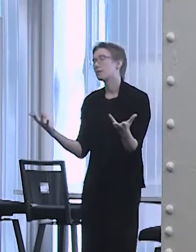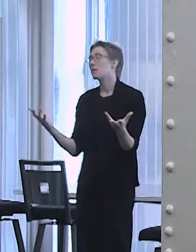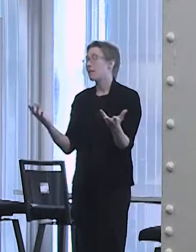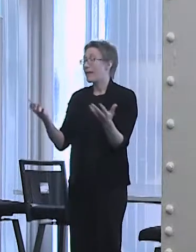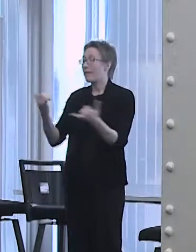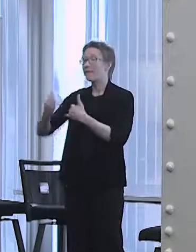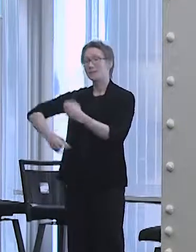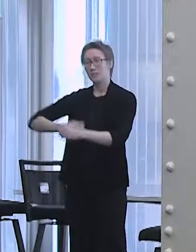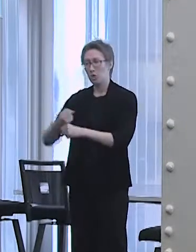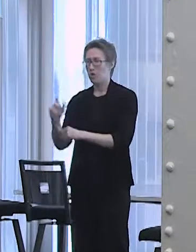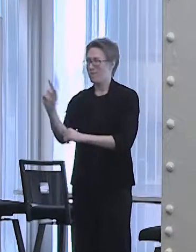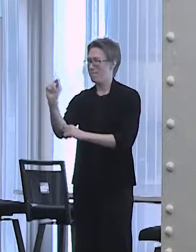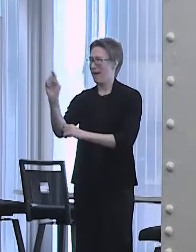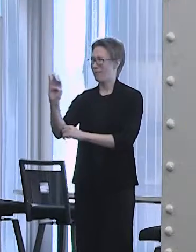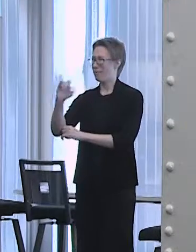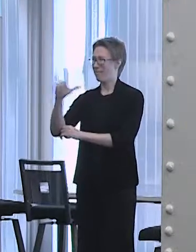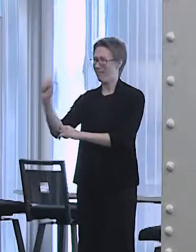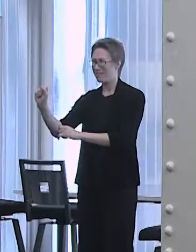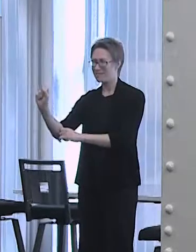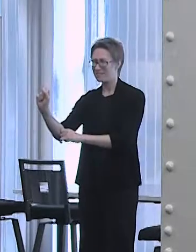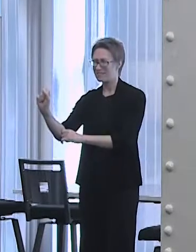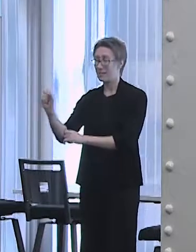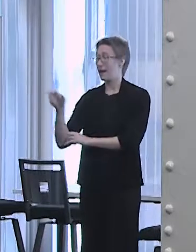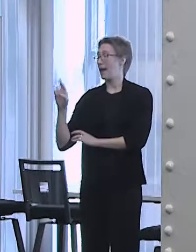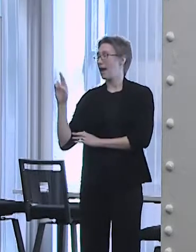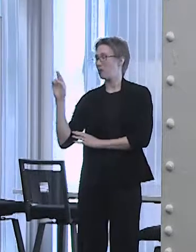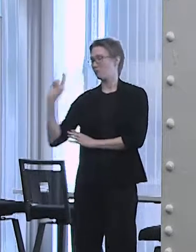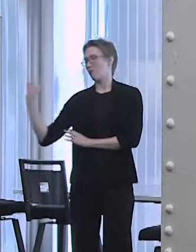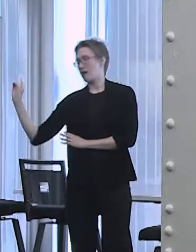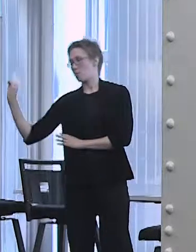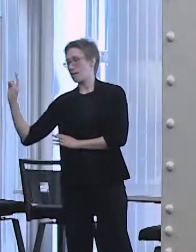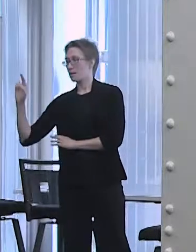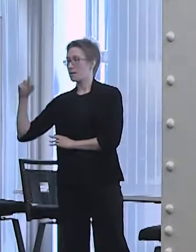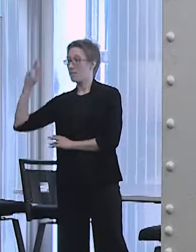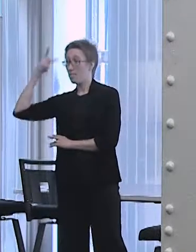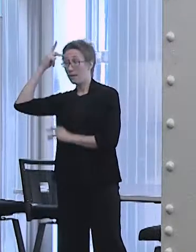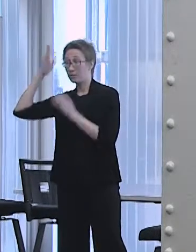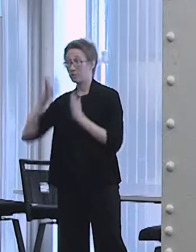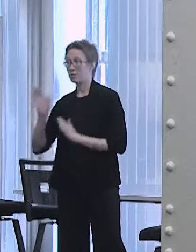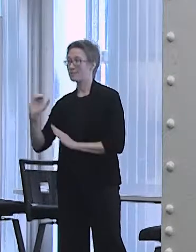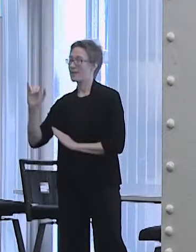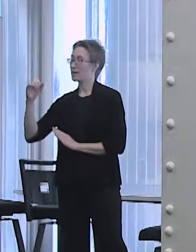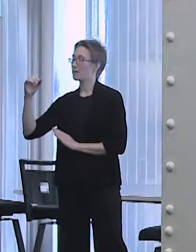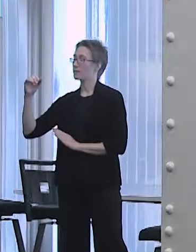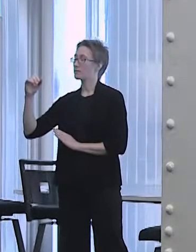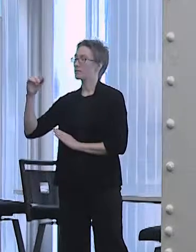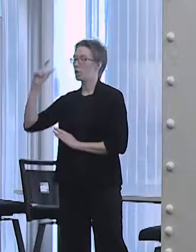and right wing politicians like Governor Patton McCrory in North Carolina.